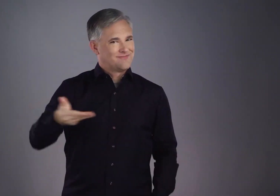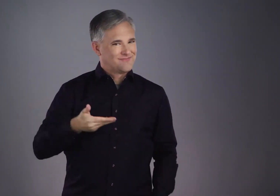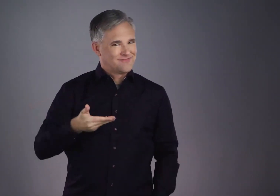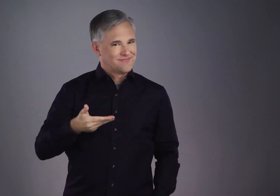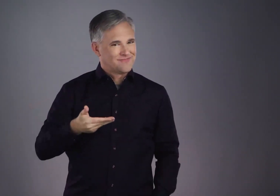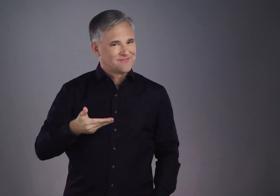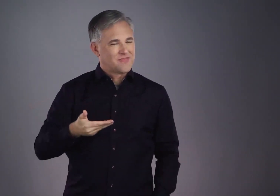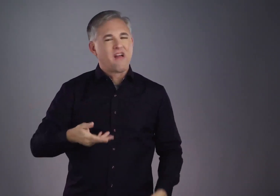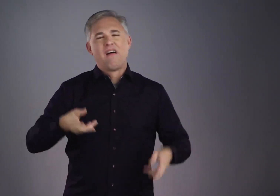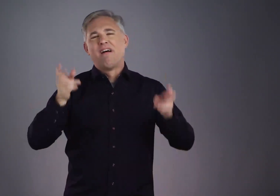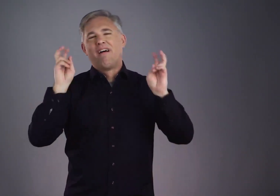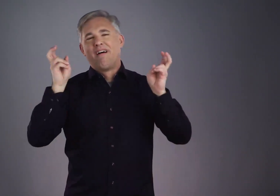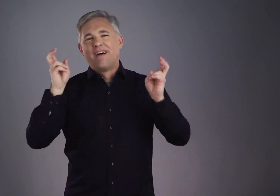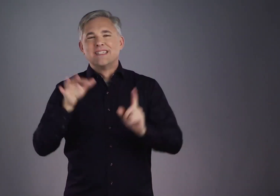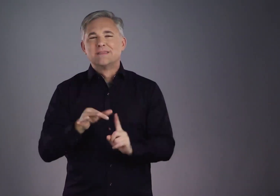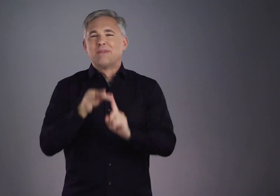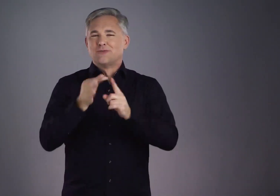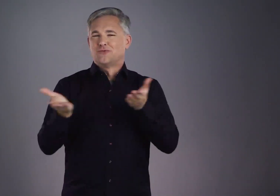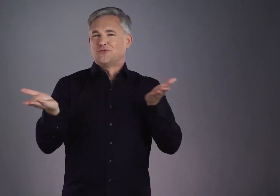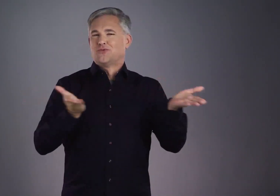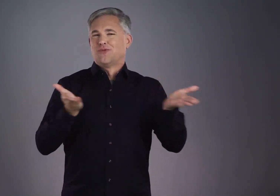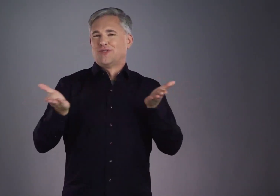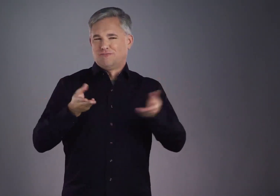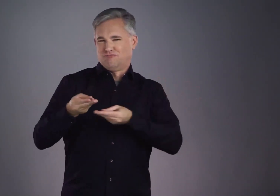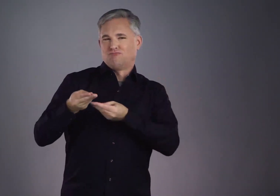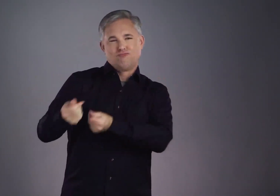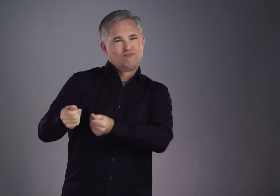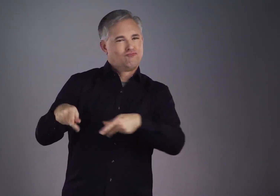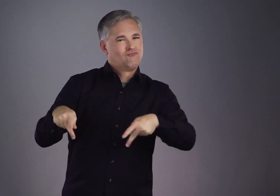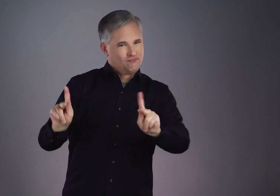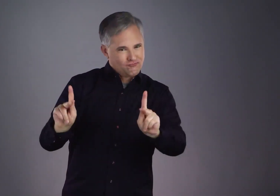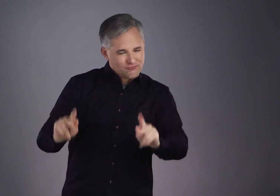for which we might otherwise have to engage nonalcoholics.